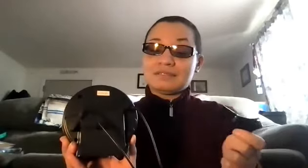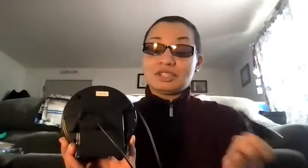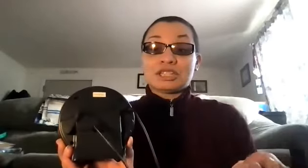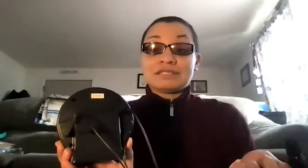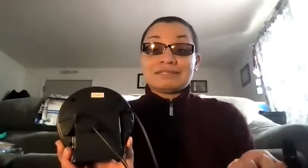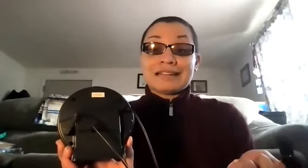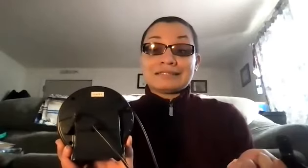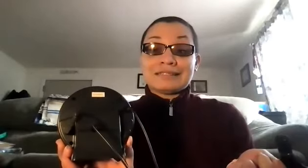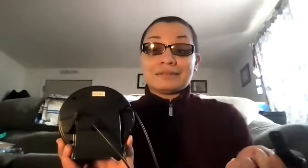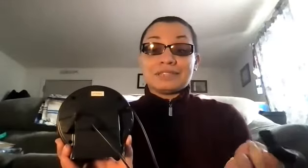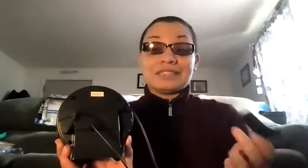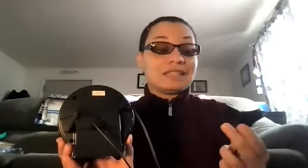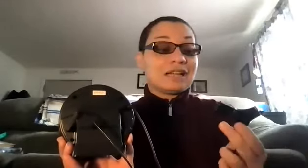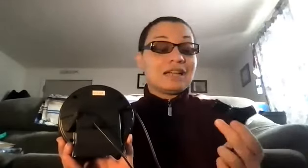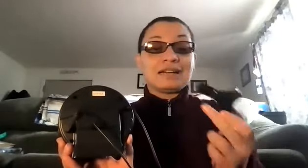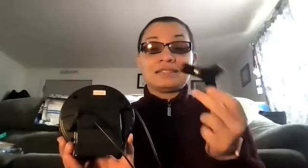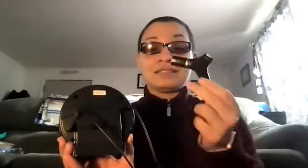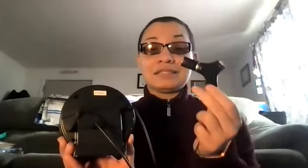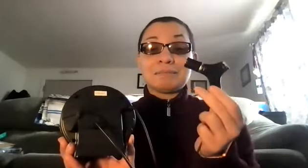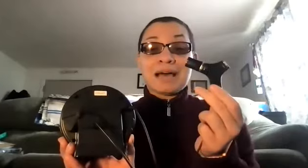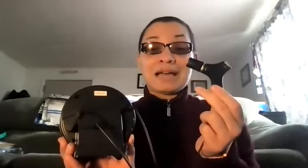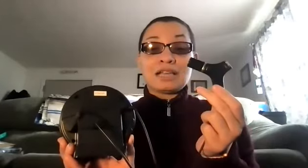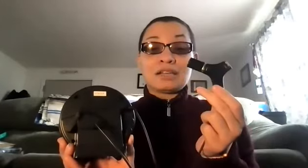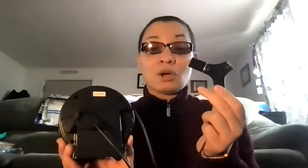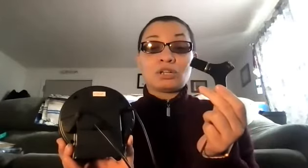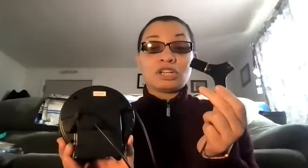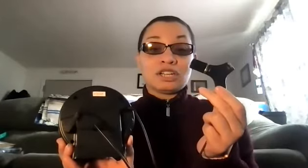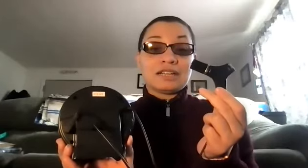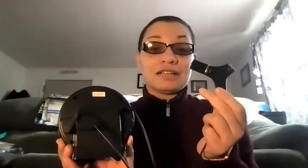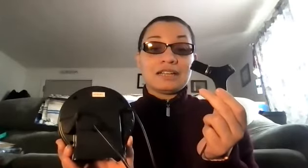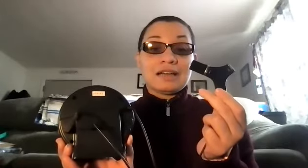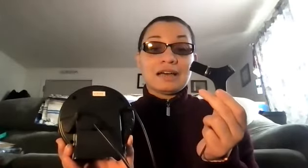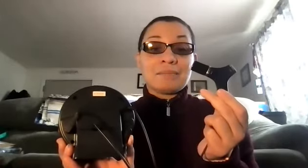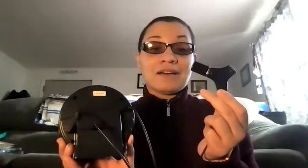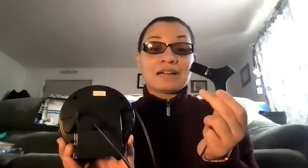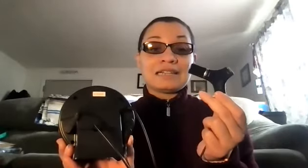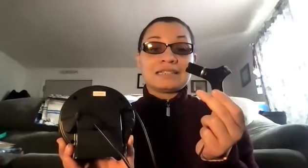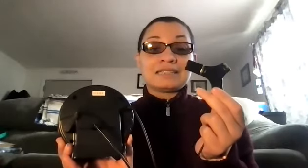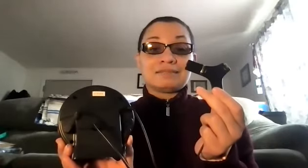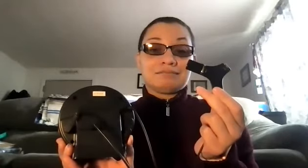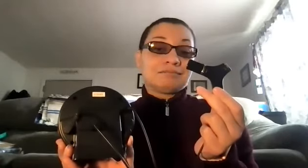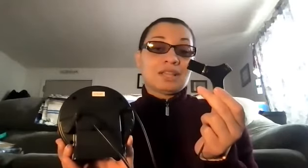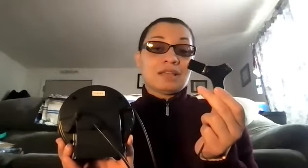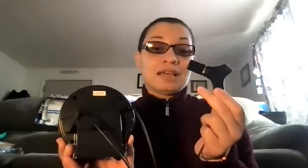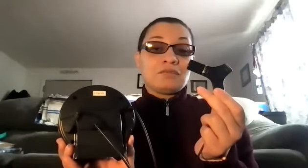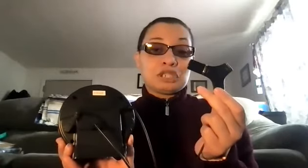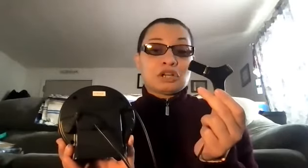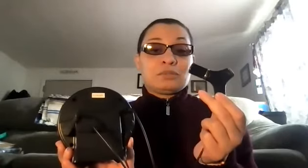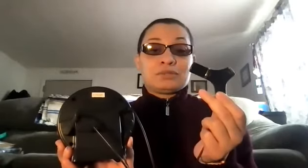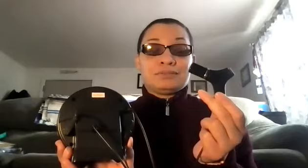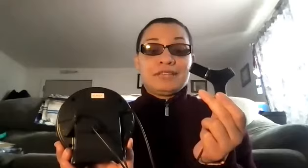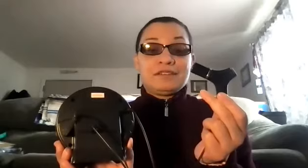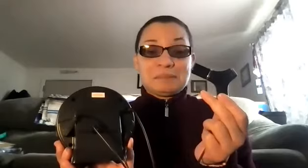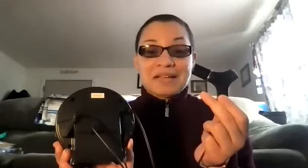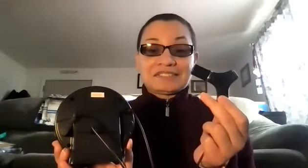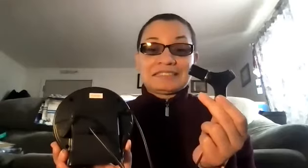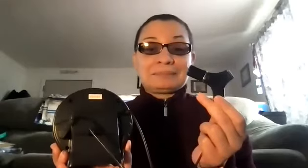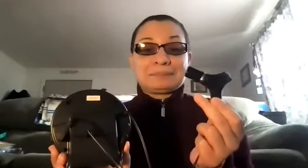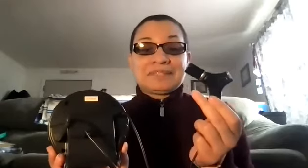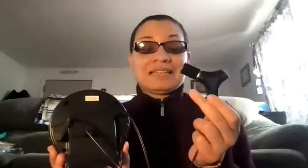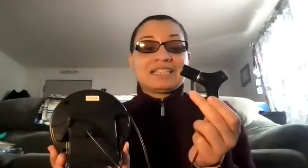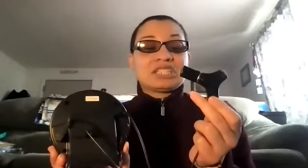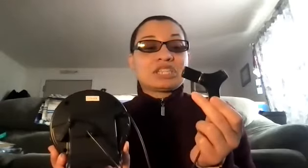your nightstand really and this is my cochlear america's rechargeable hearing battery - so